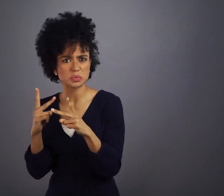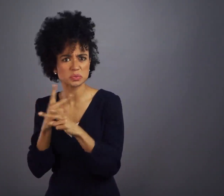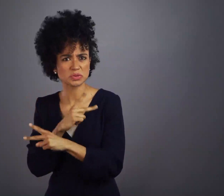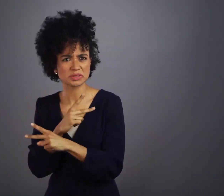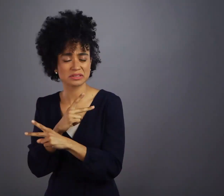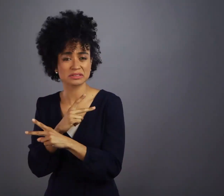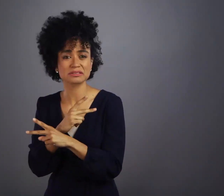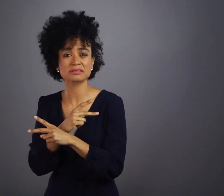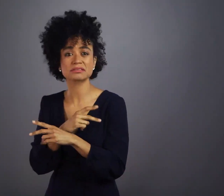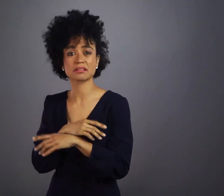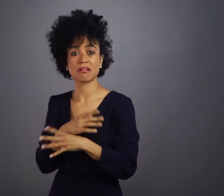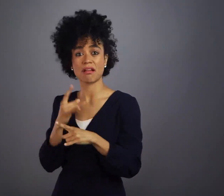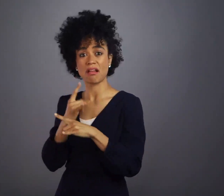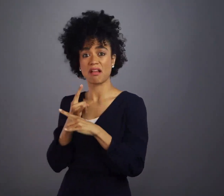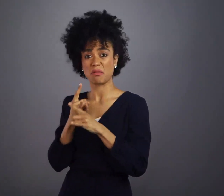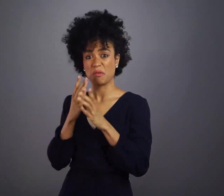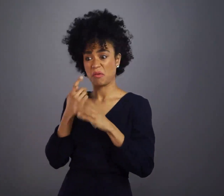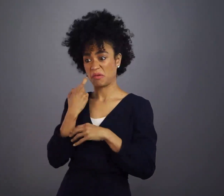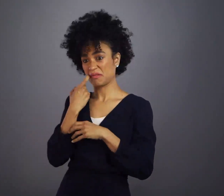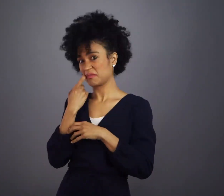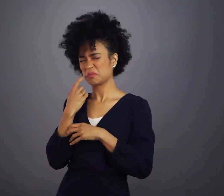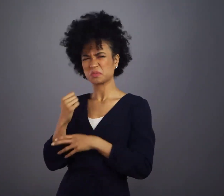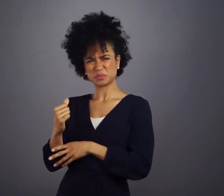than do the psychiatrist and the doctor.